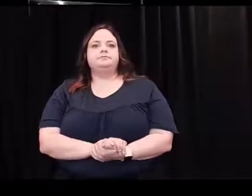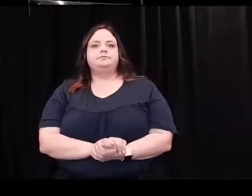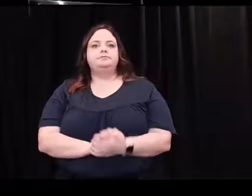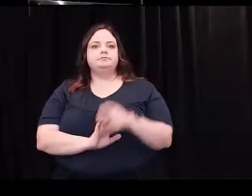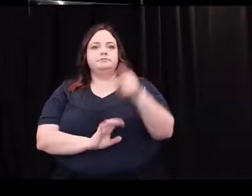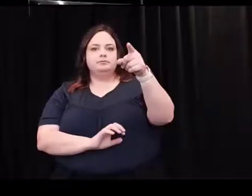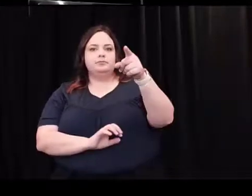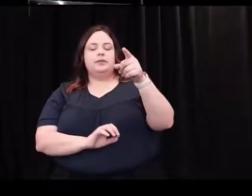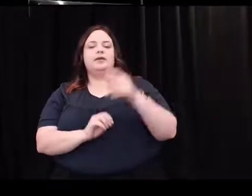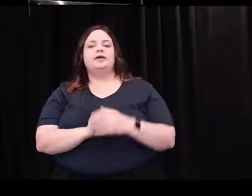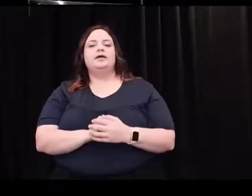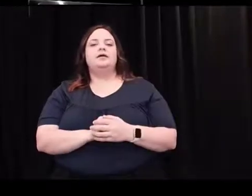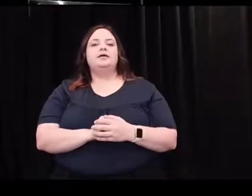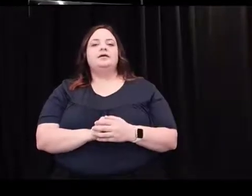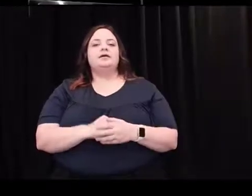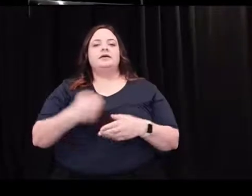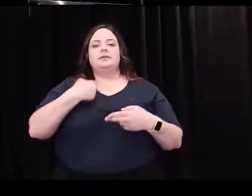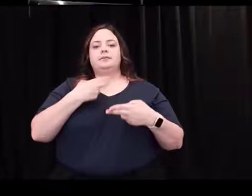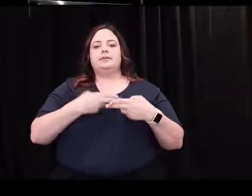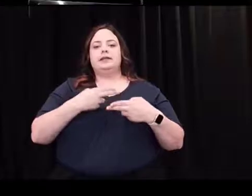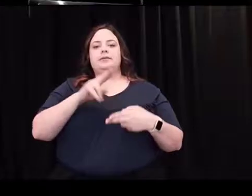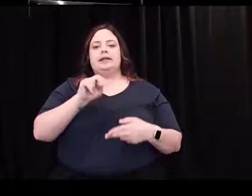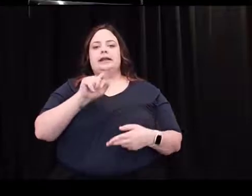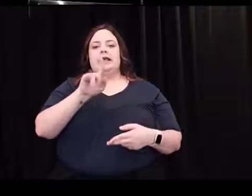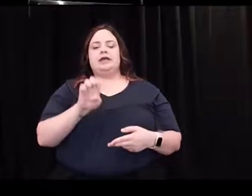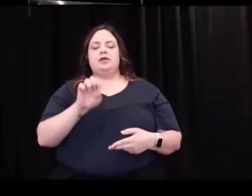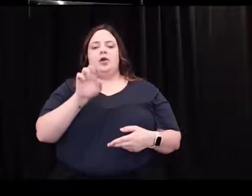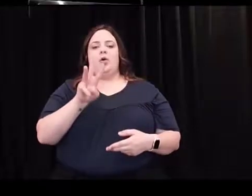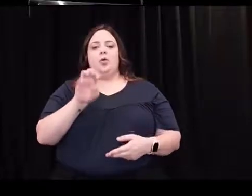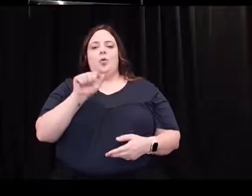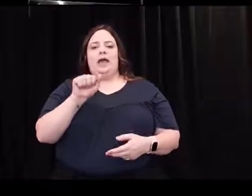[Nate] Hi there, my name is Nate Wade and I'm one of the web guys for the State Department of